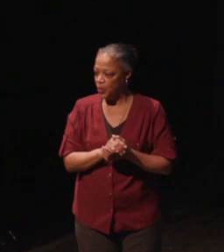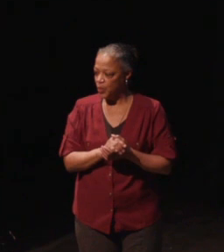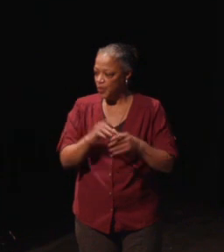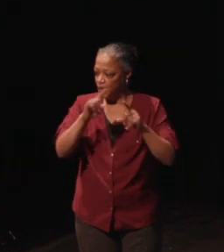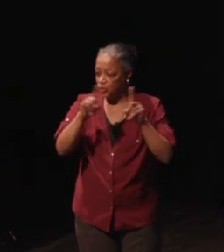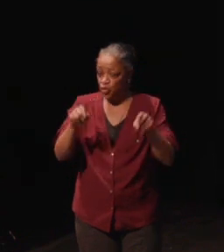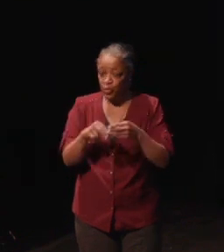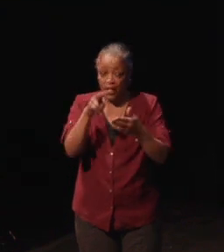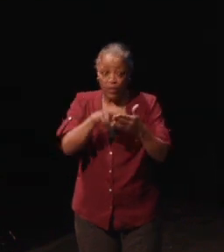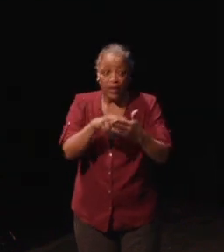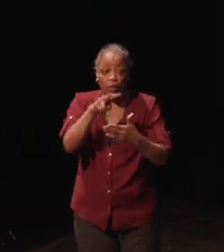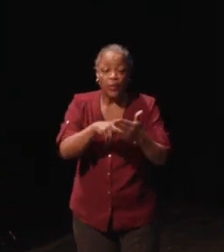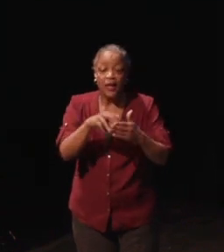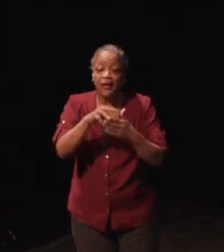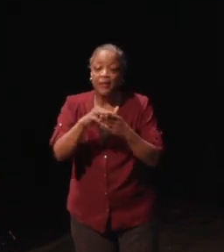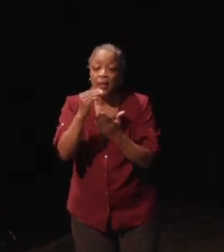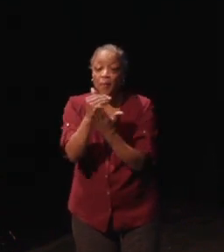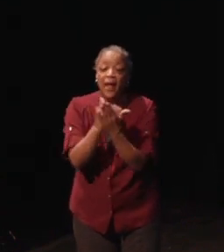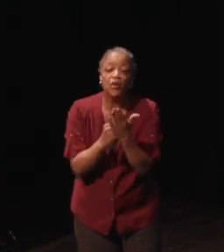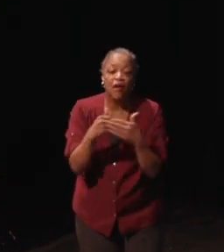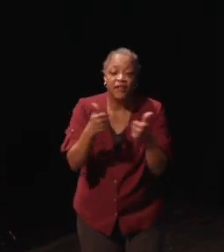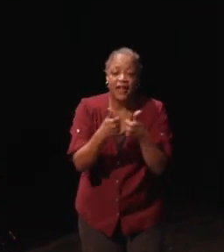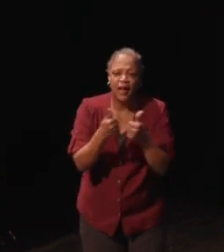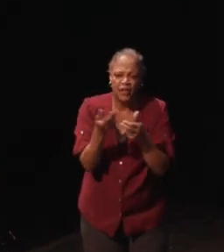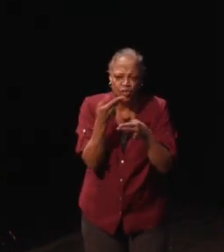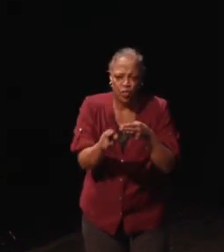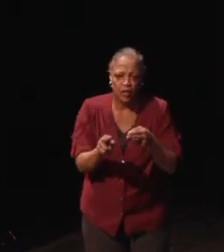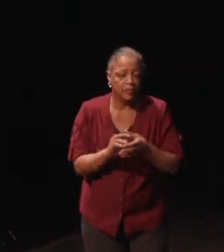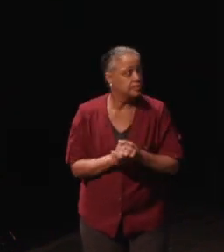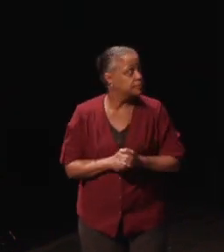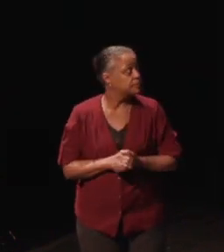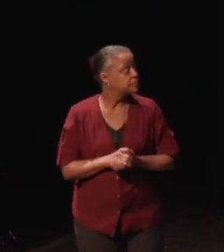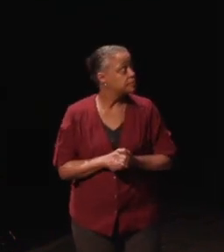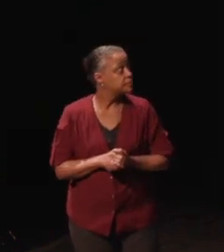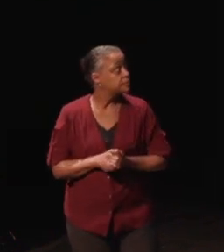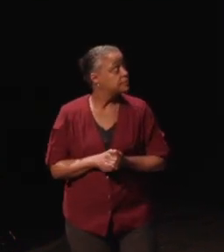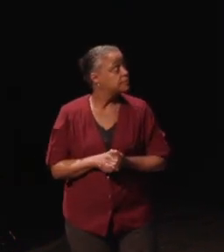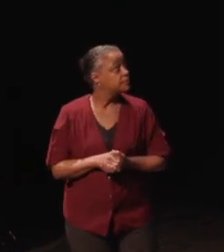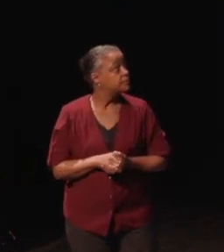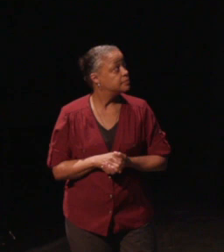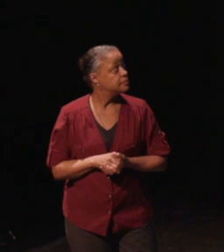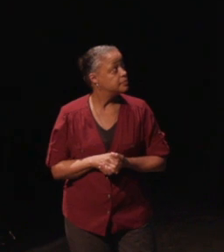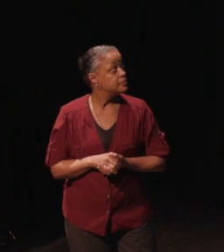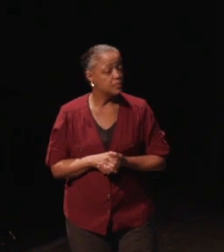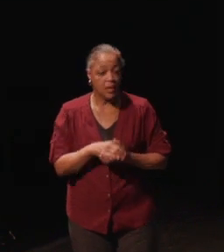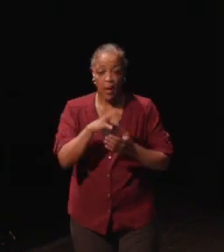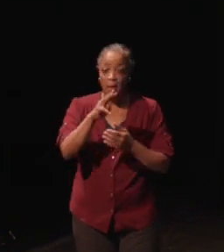reading the main menu of the game, it's very short.